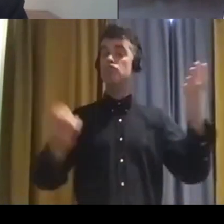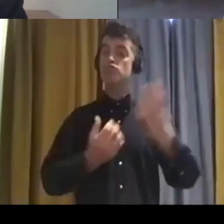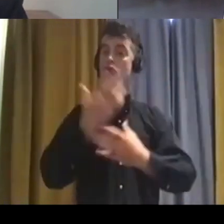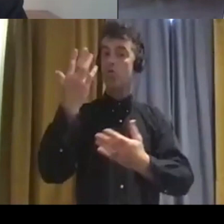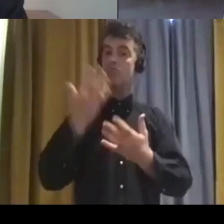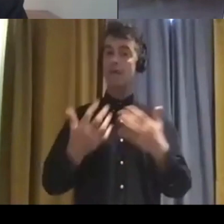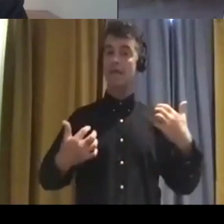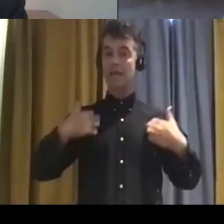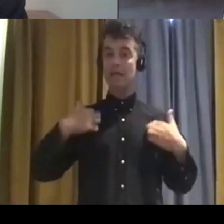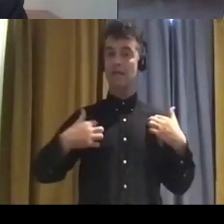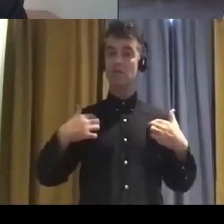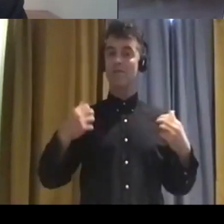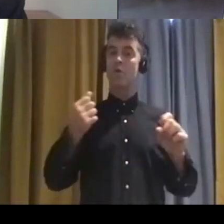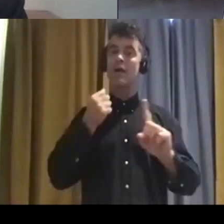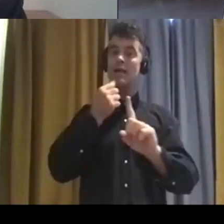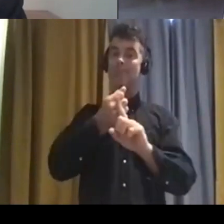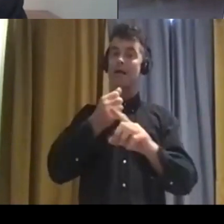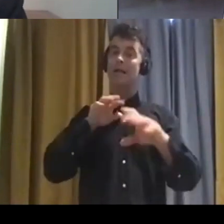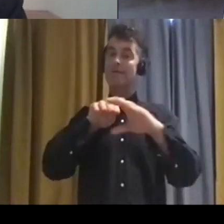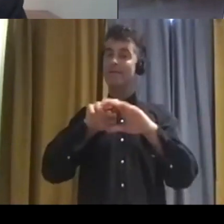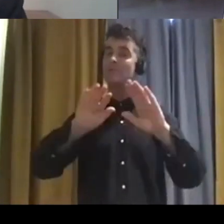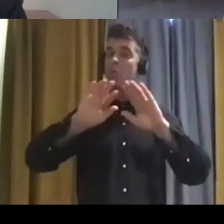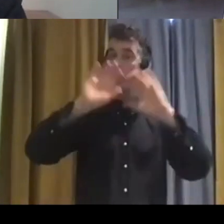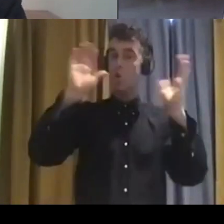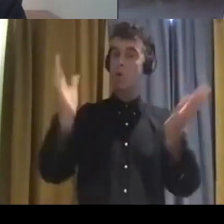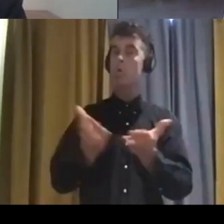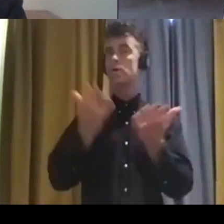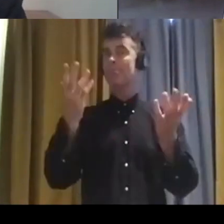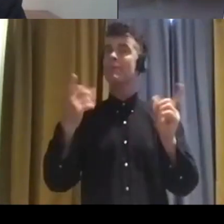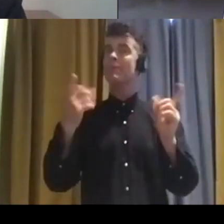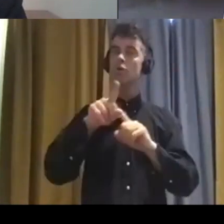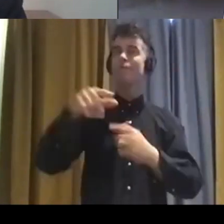for the impact investment world but also for social and environmental problems that we